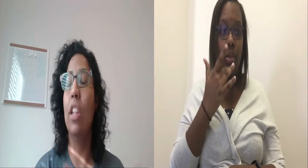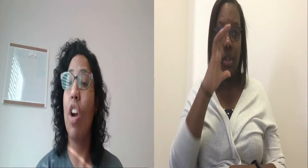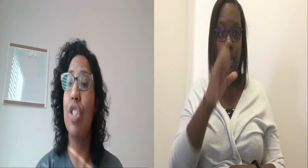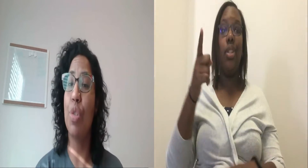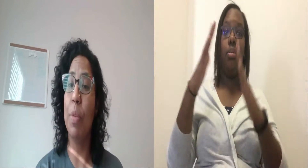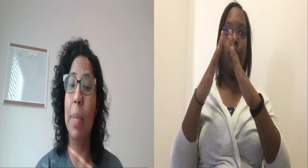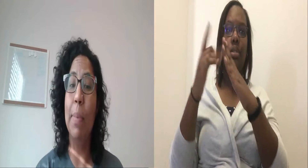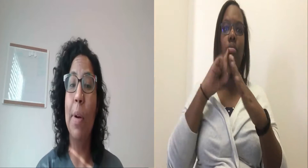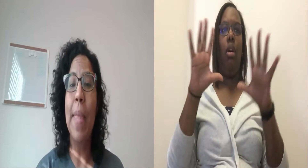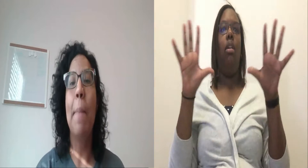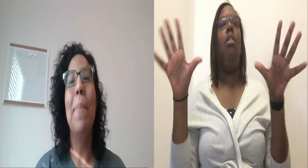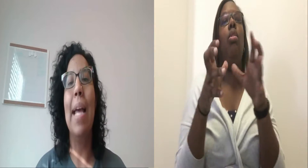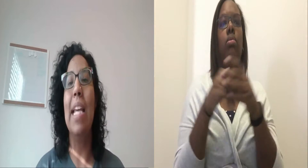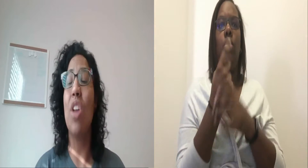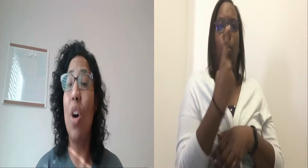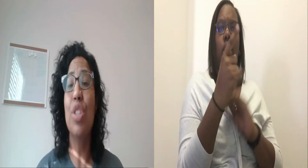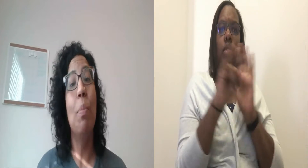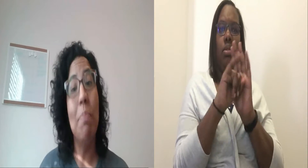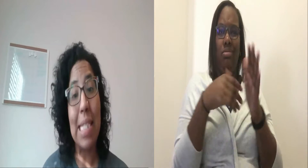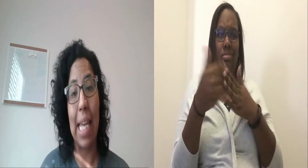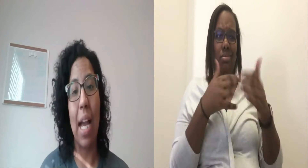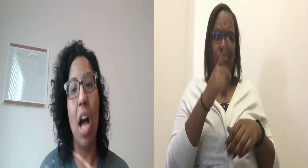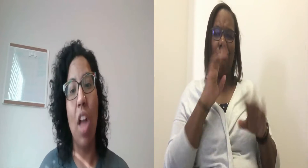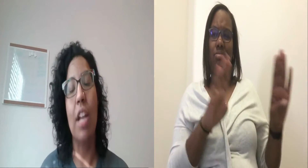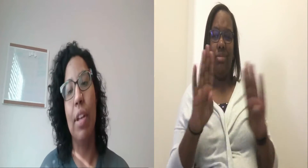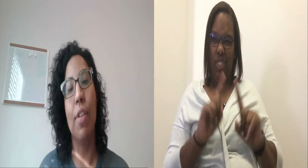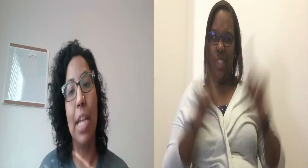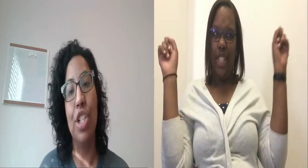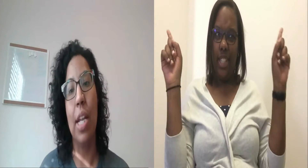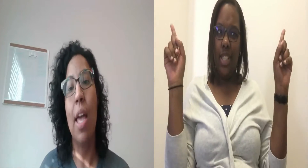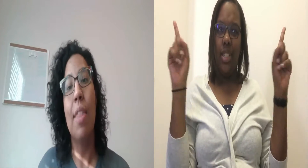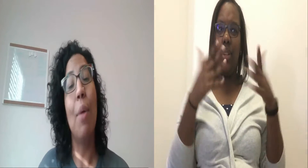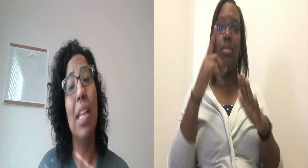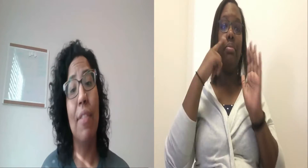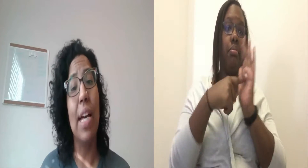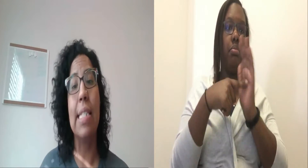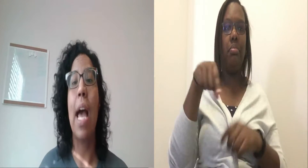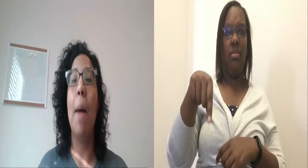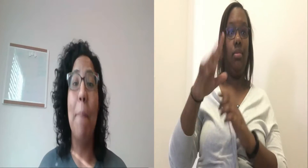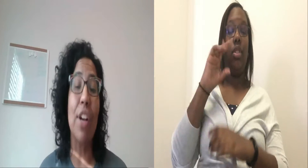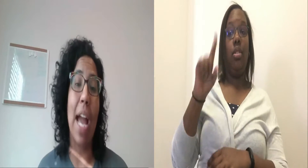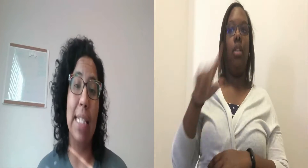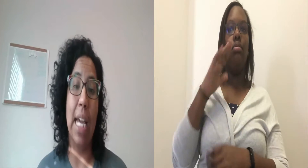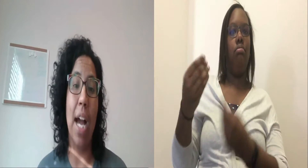large group of people but is also missing a lot of information that would give us a better idea